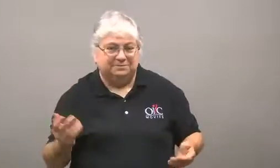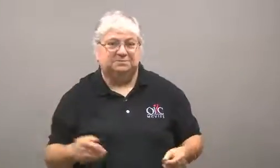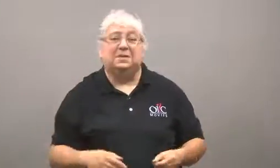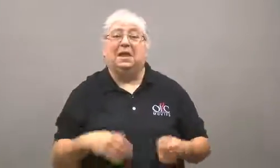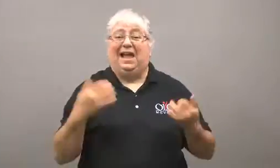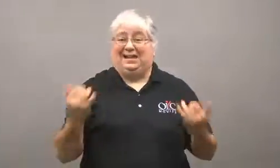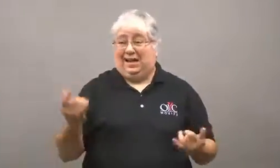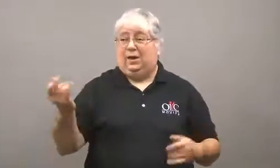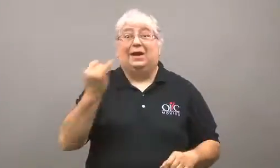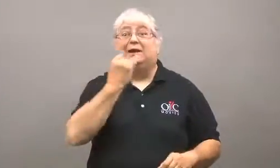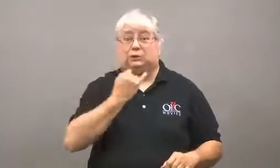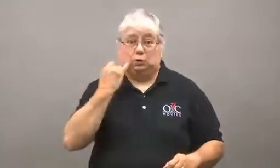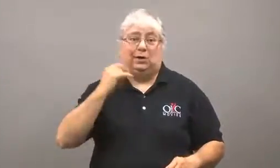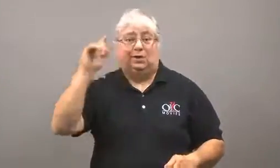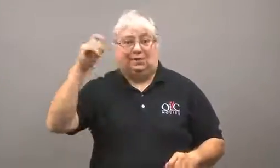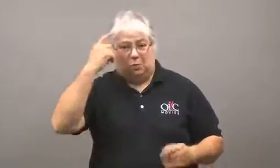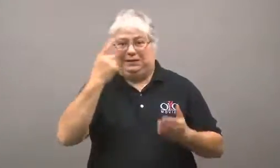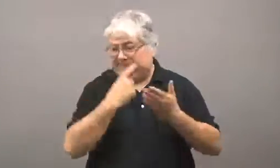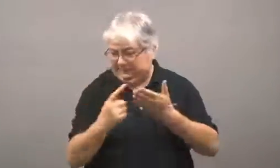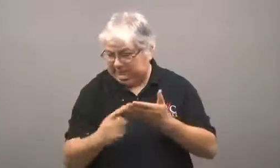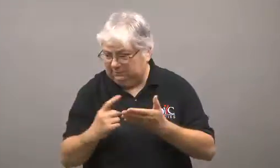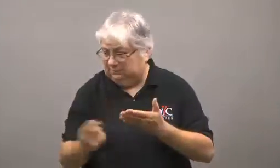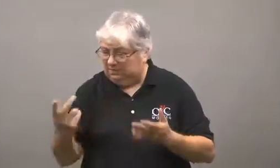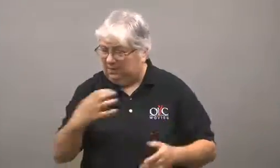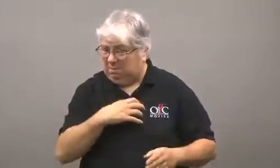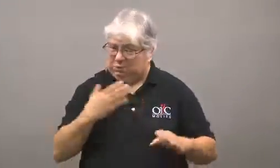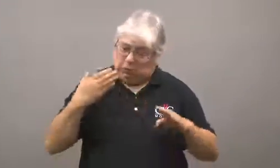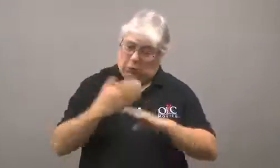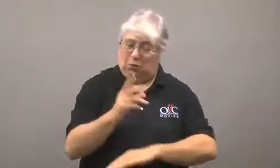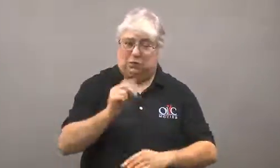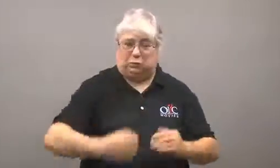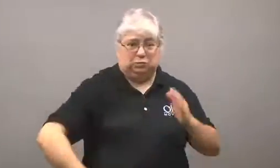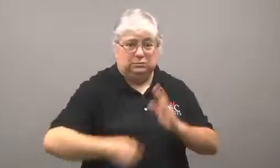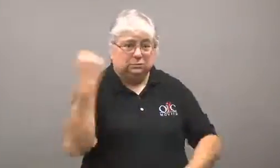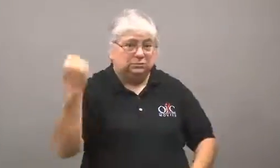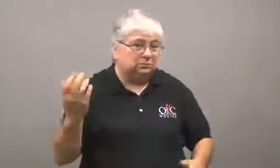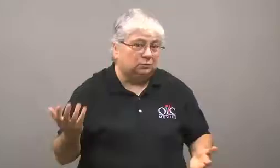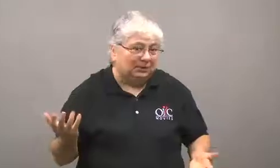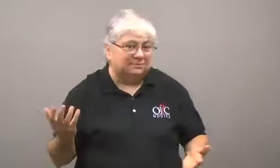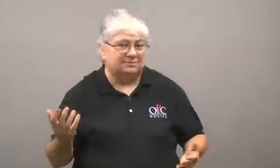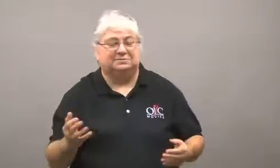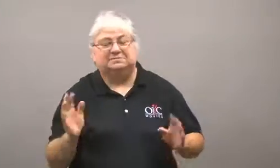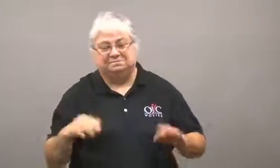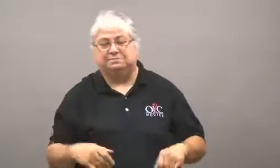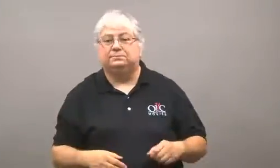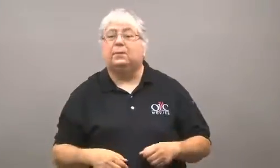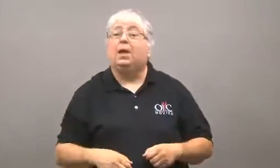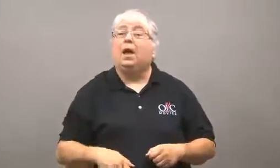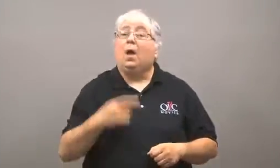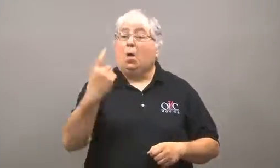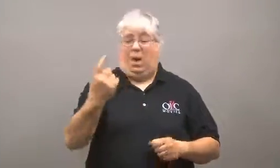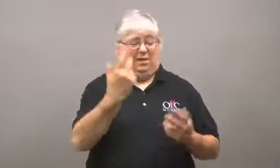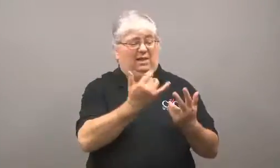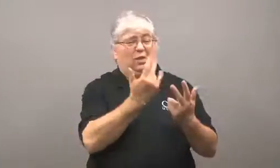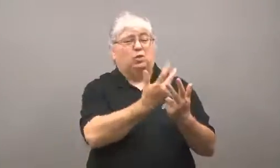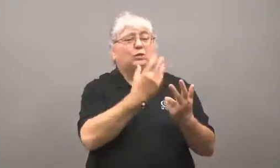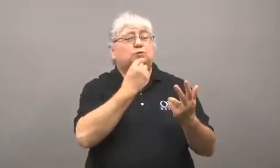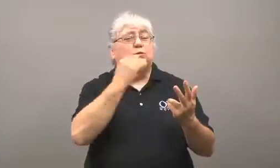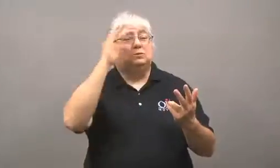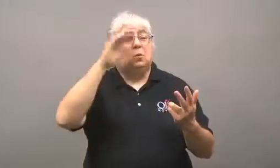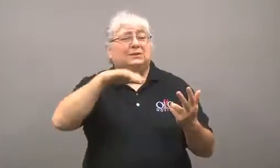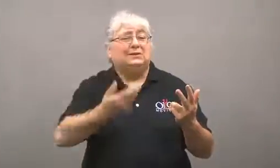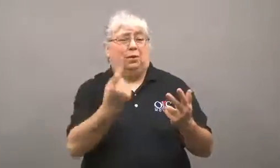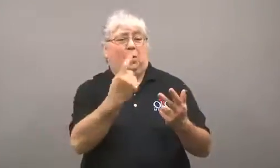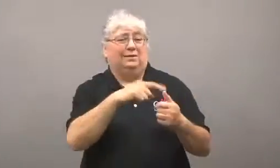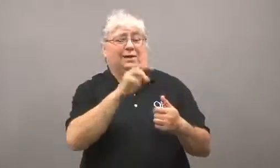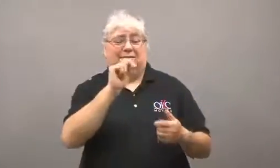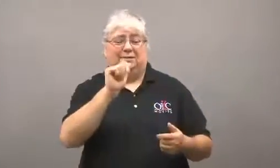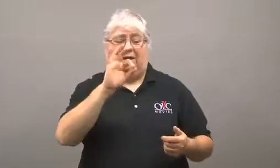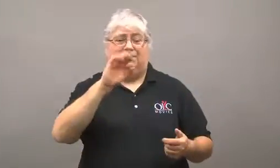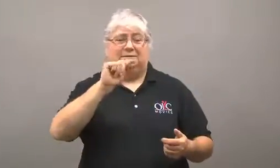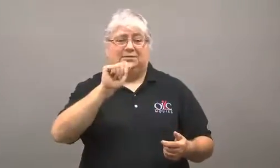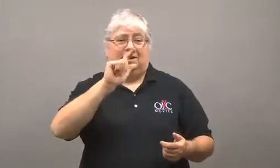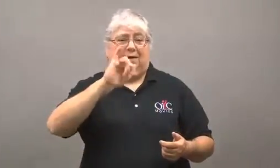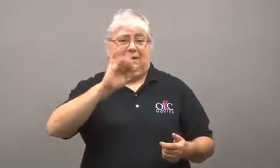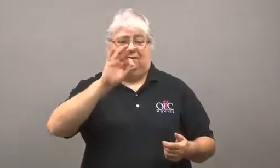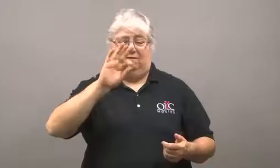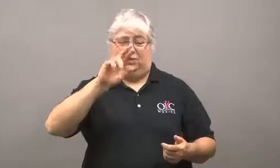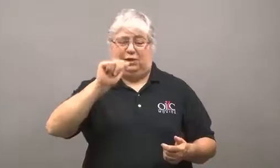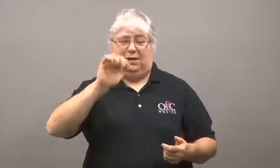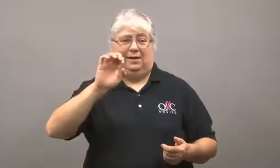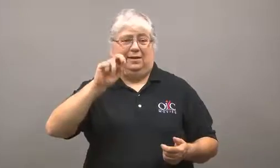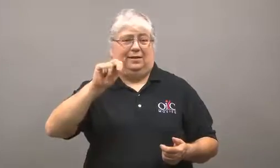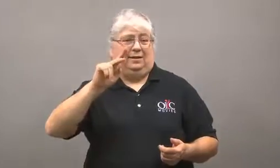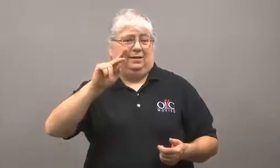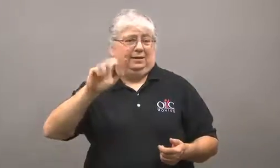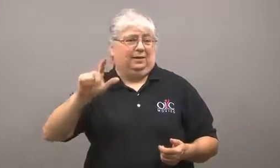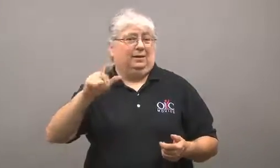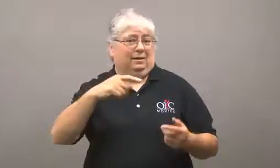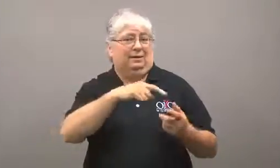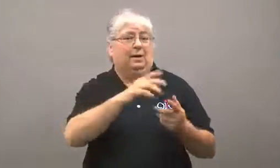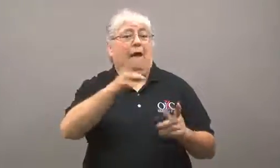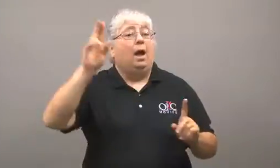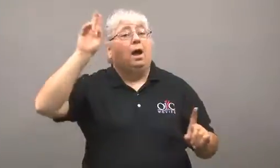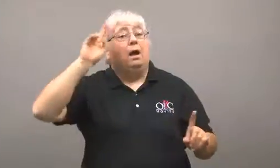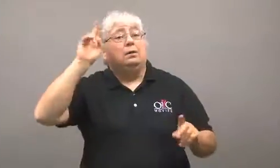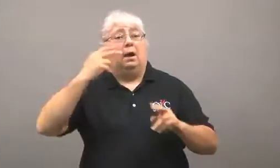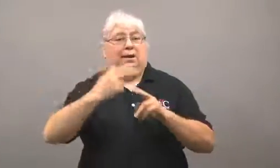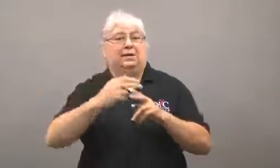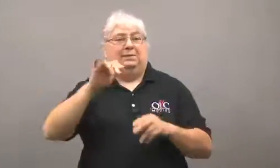Israel is also investigating whether it was police brutality.